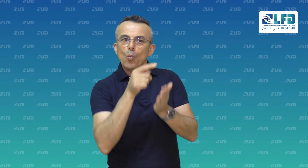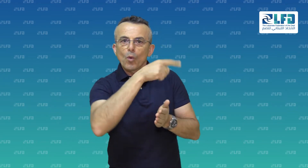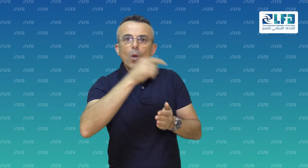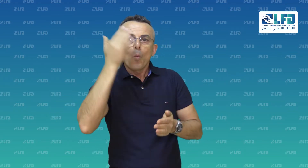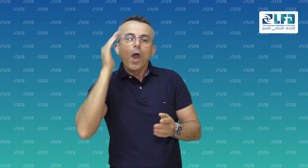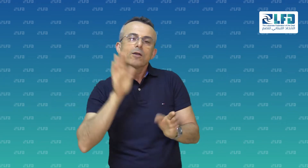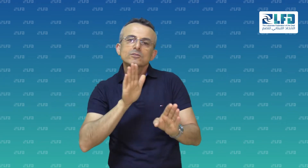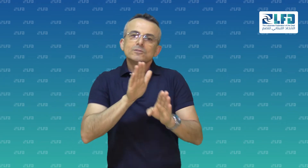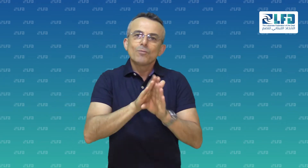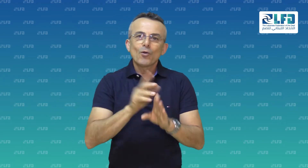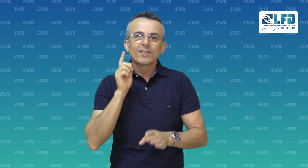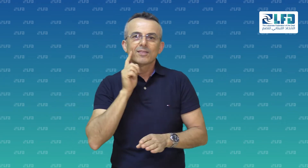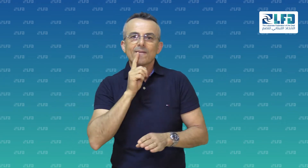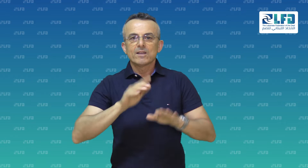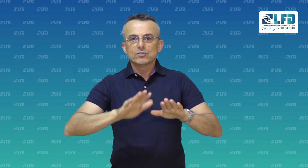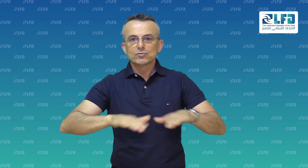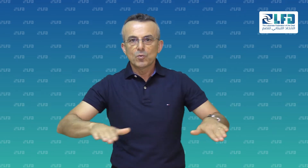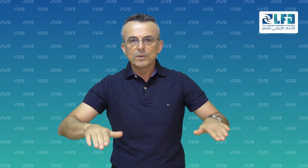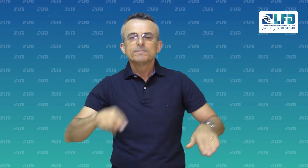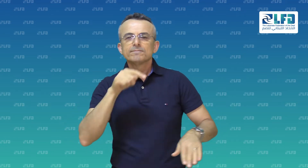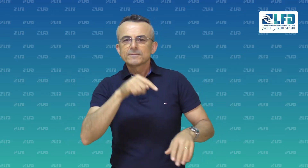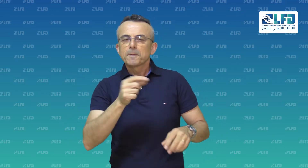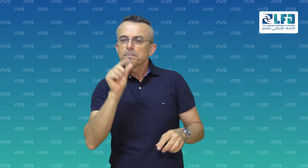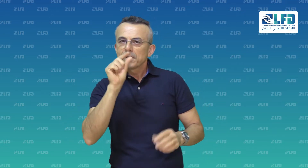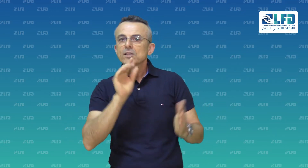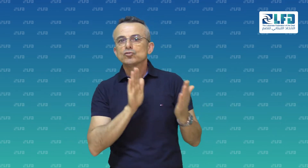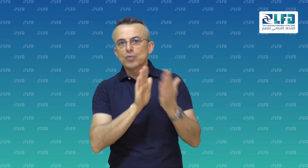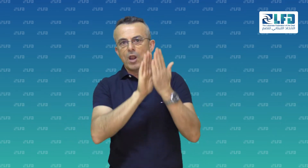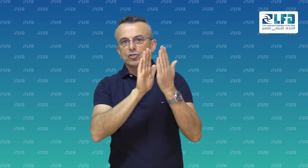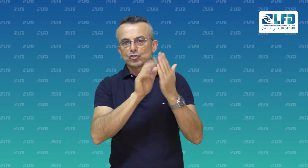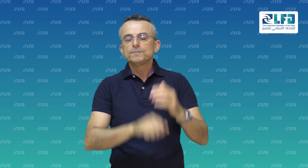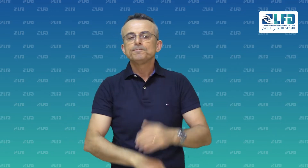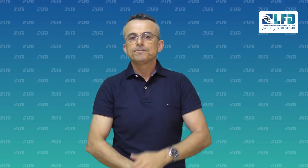because we want to support Deaf children there. It's a challenge we are facing.